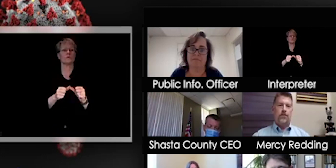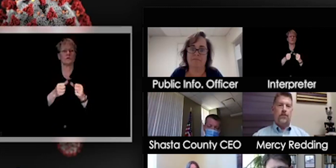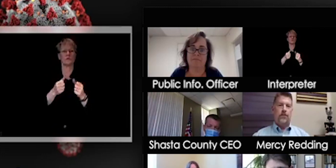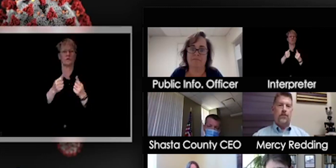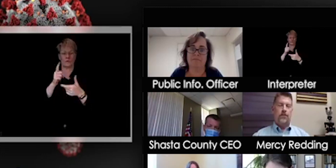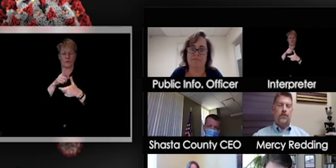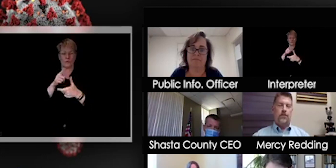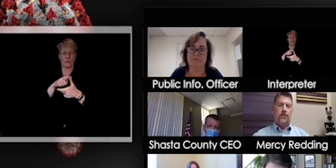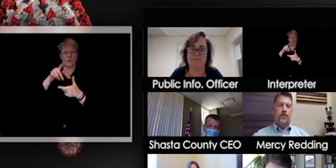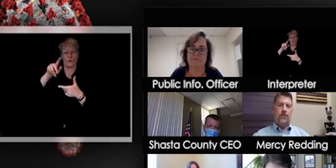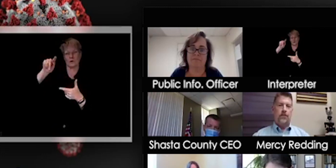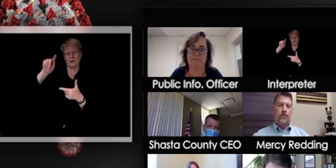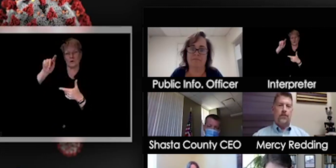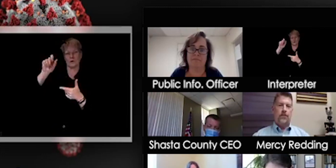can provide meals outdoors.